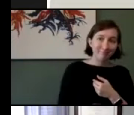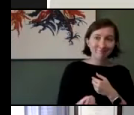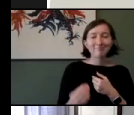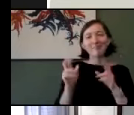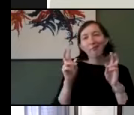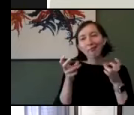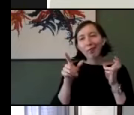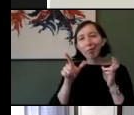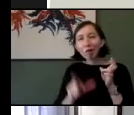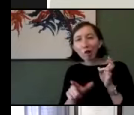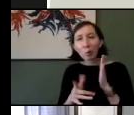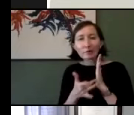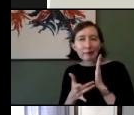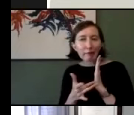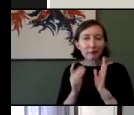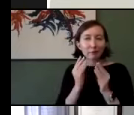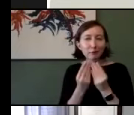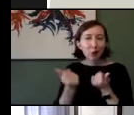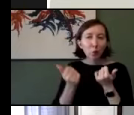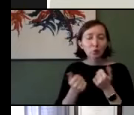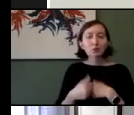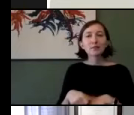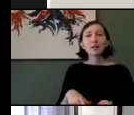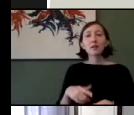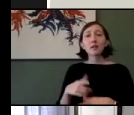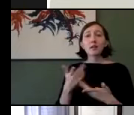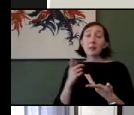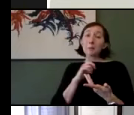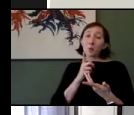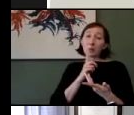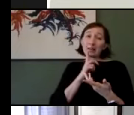It can be difficult as well. Communication is important.